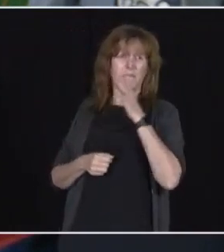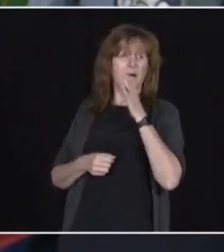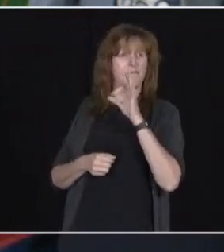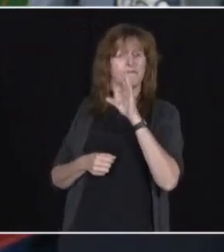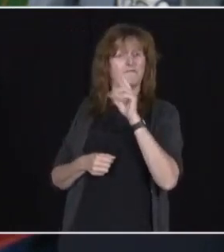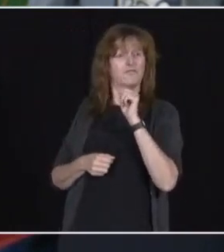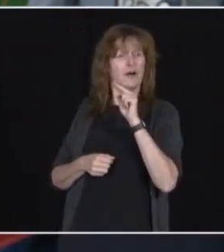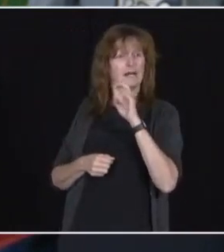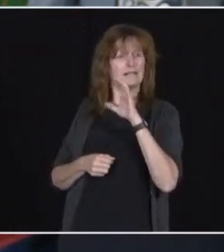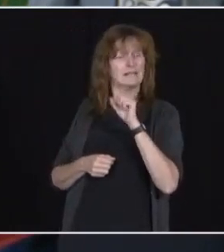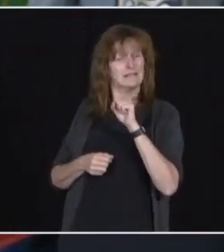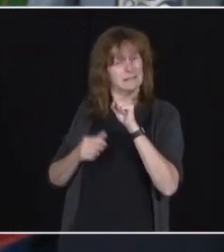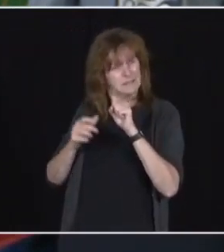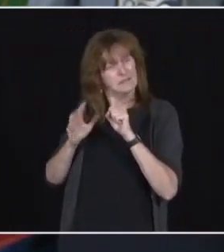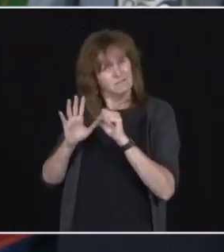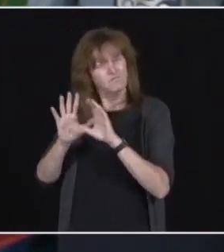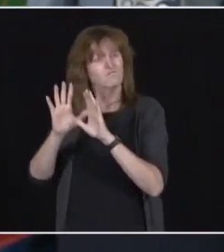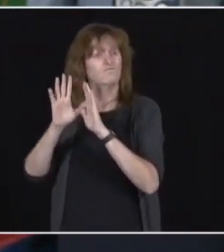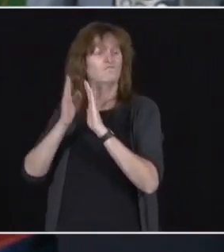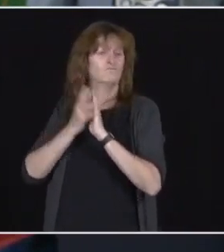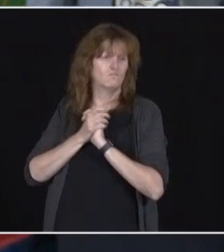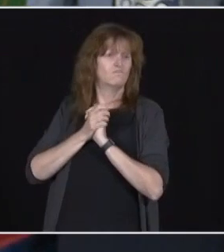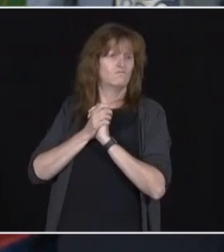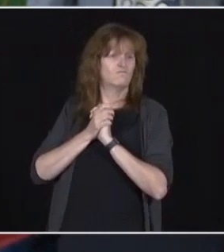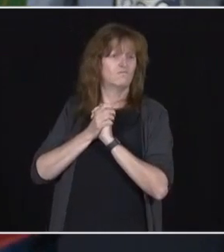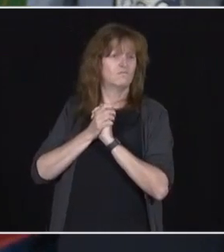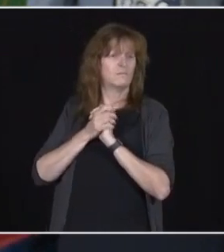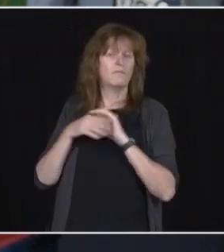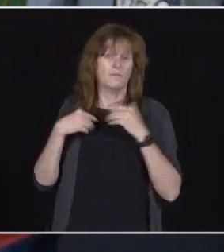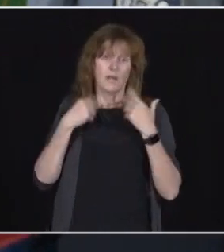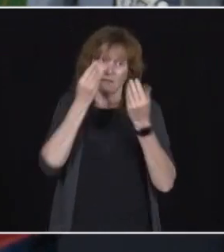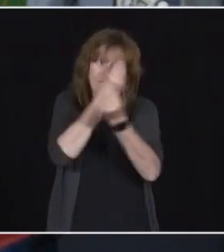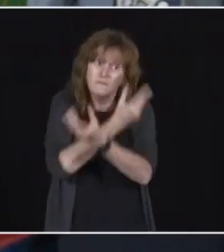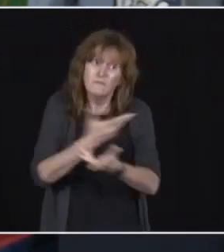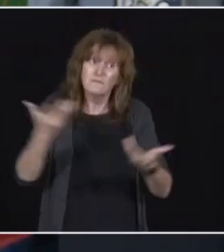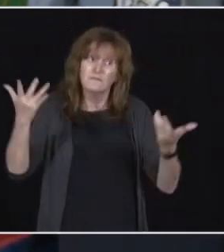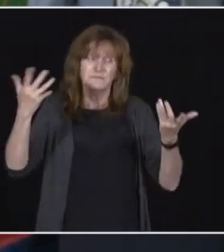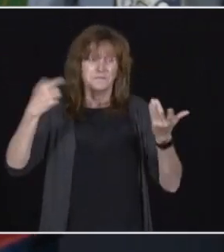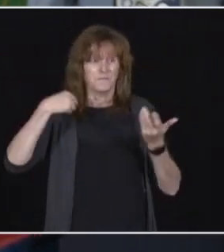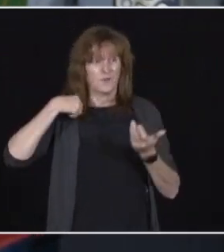Another quick shot at. Friends, there is never a time where anymore philanthropy the media right now.